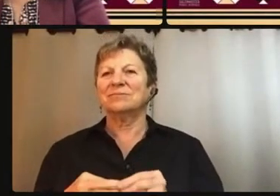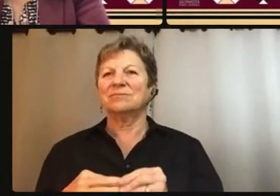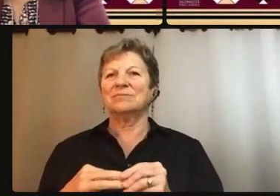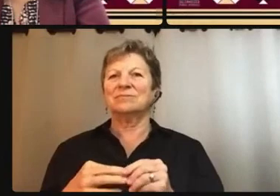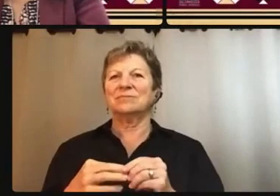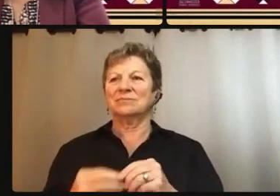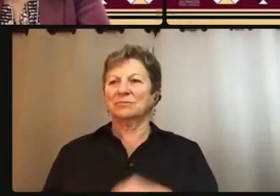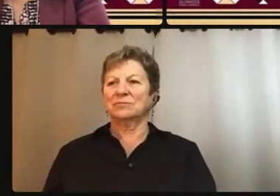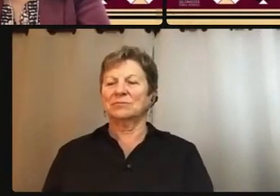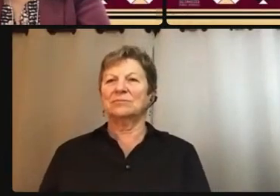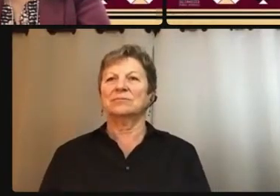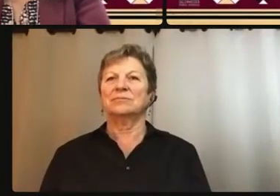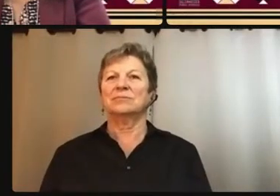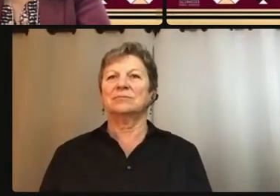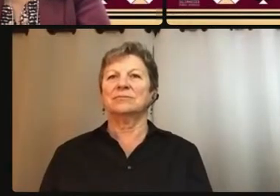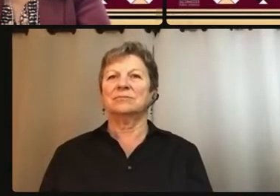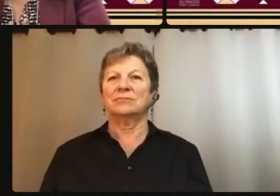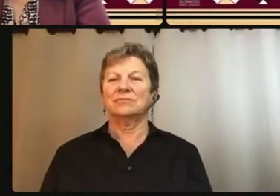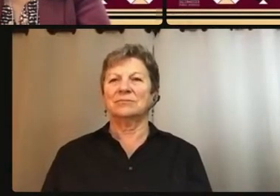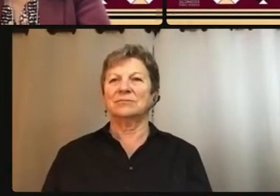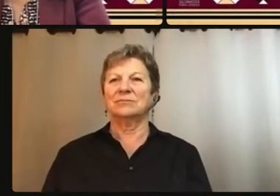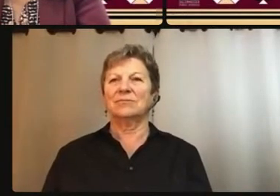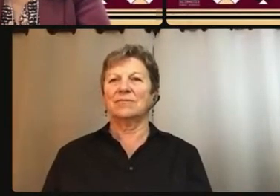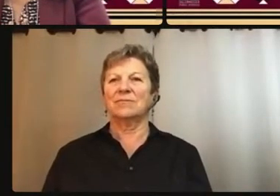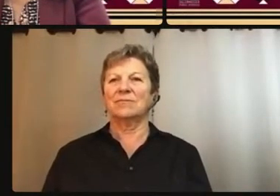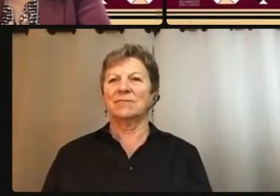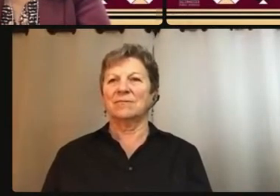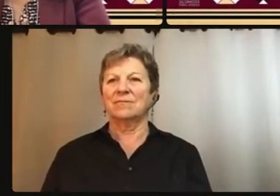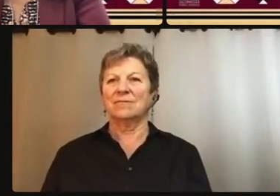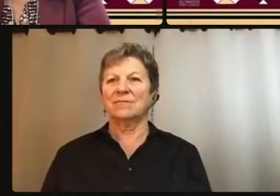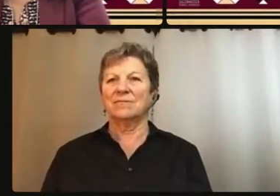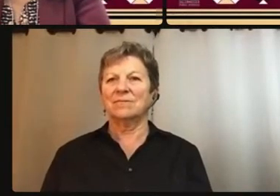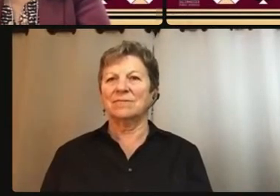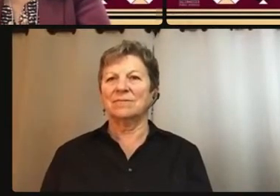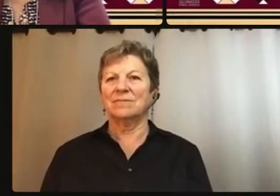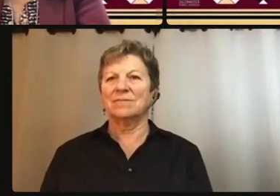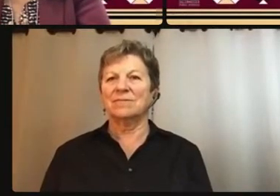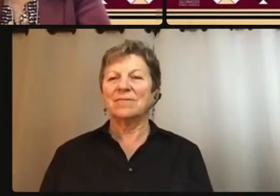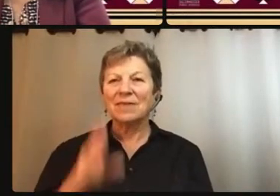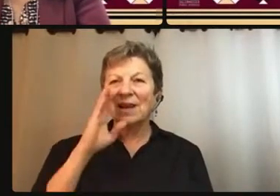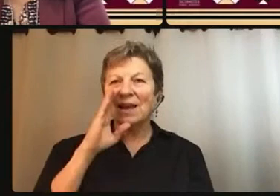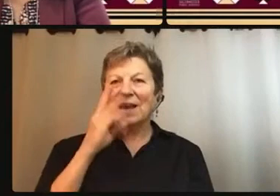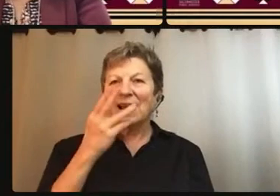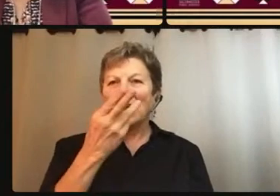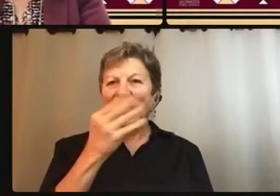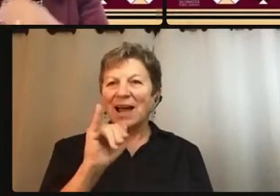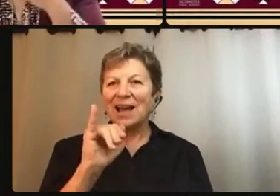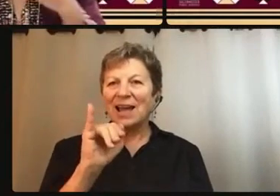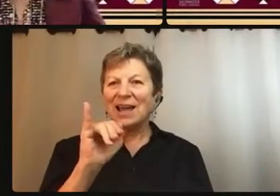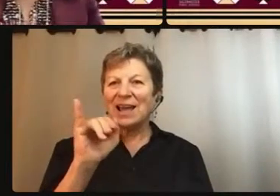OH , THERE WE GO.